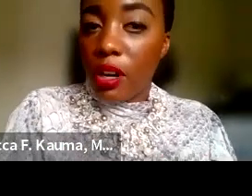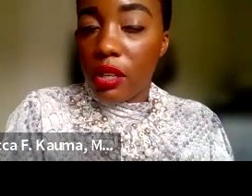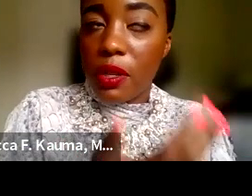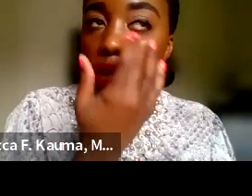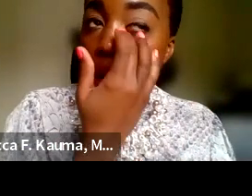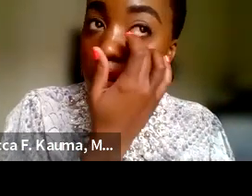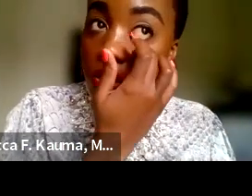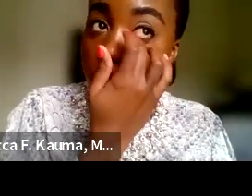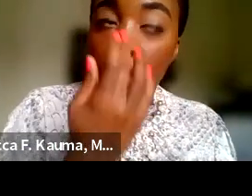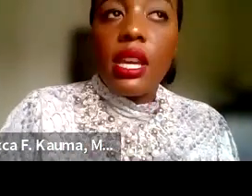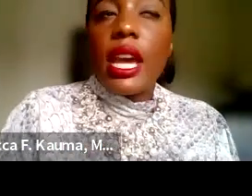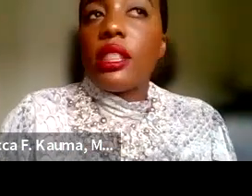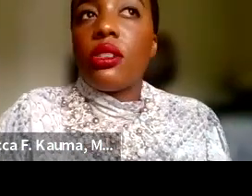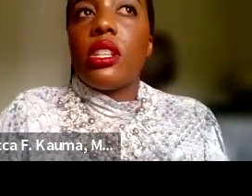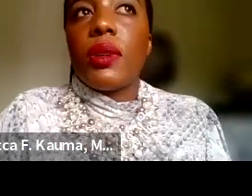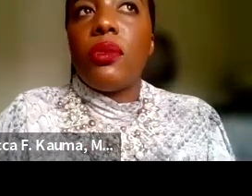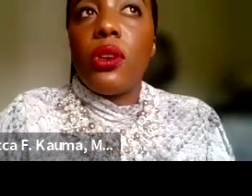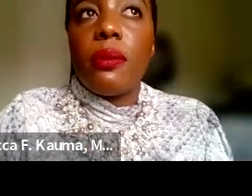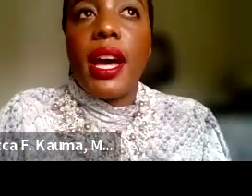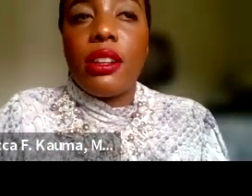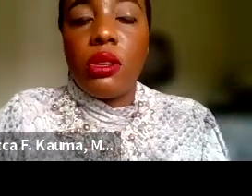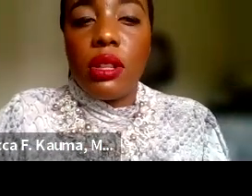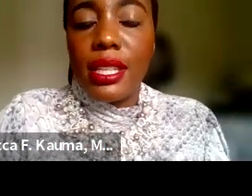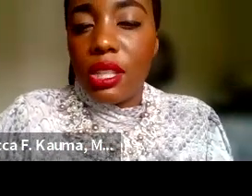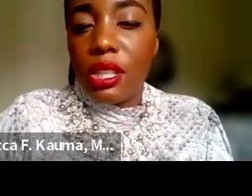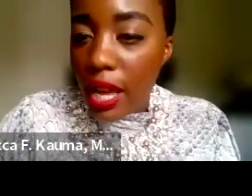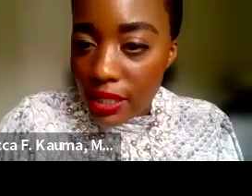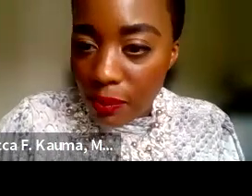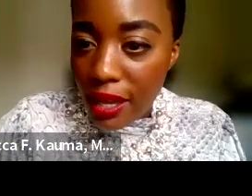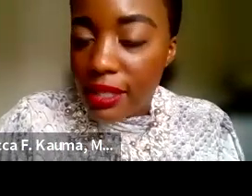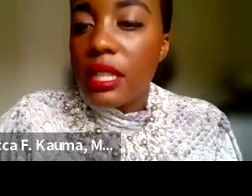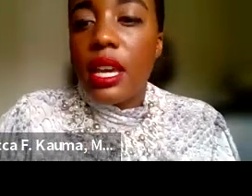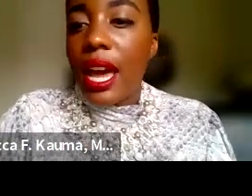of our community partners and learn a little bit more about how to utilize their hot spot